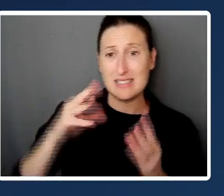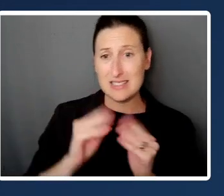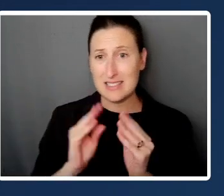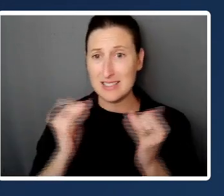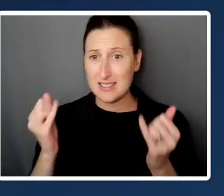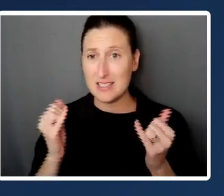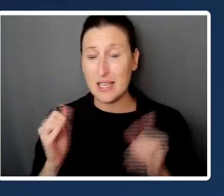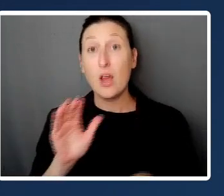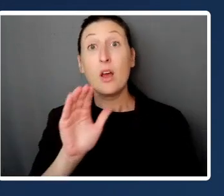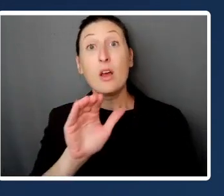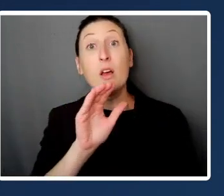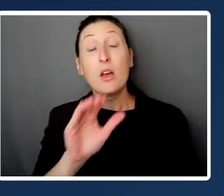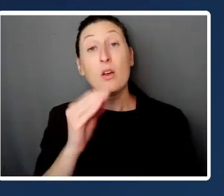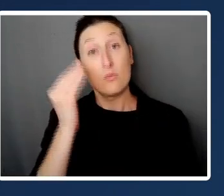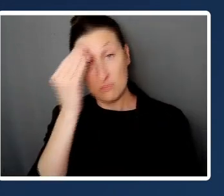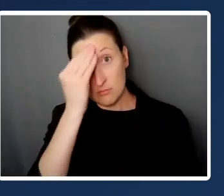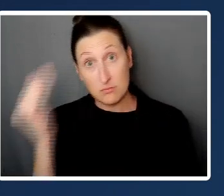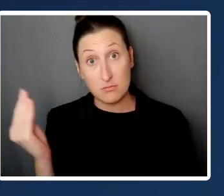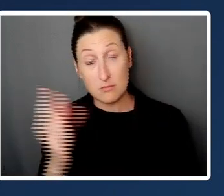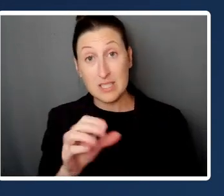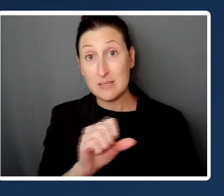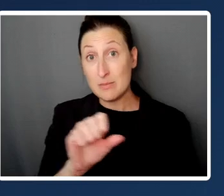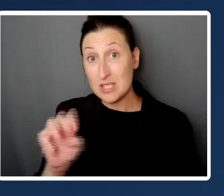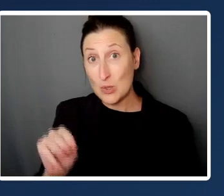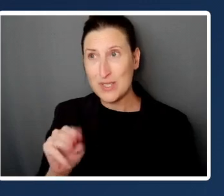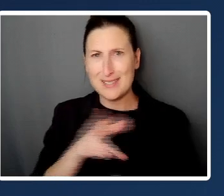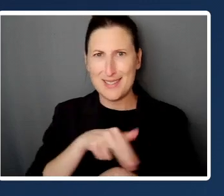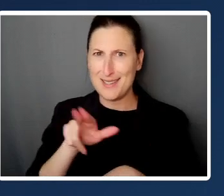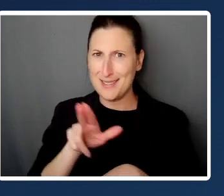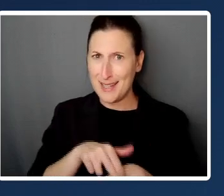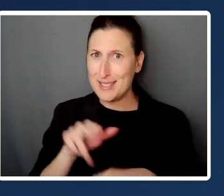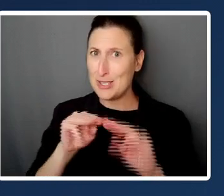the Smithsonian is the nation's museum so please reach out with questions, ideas,